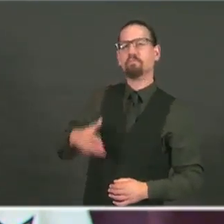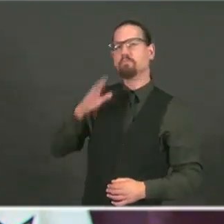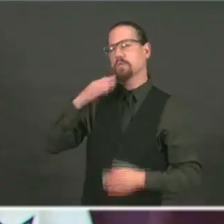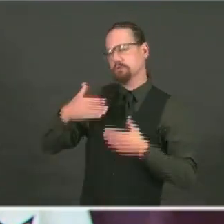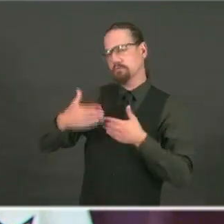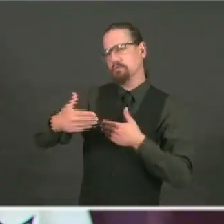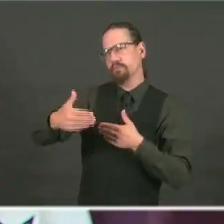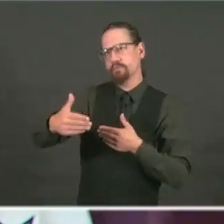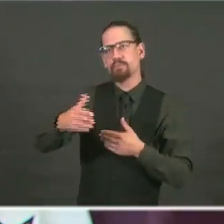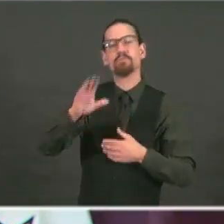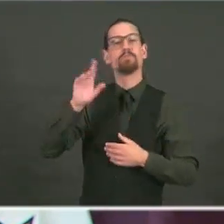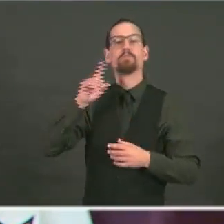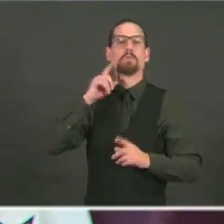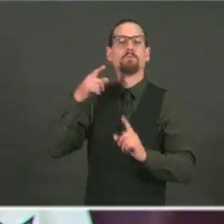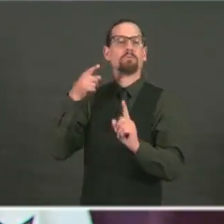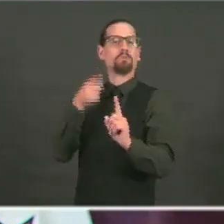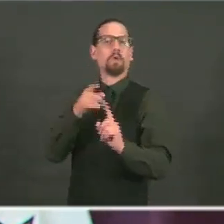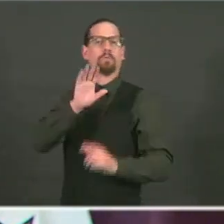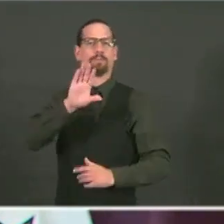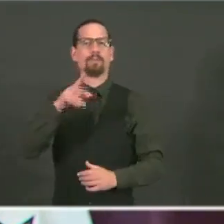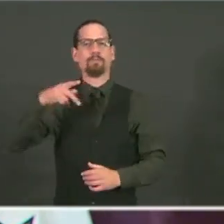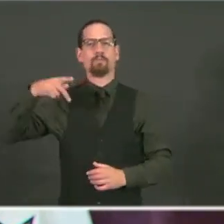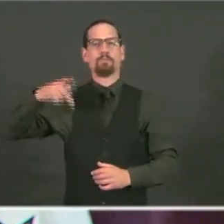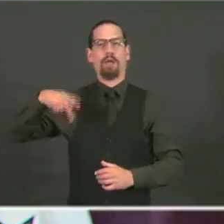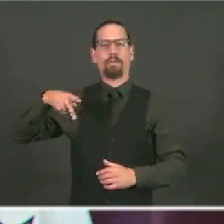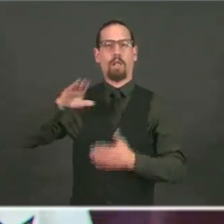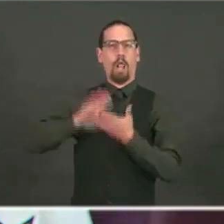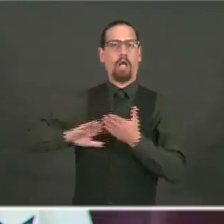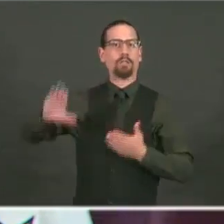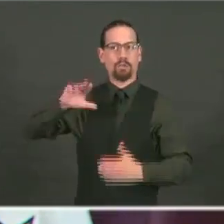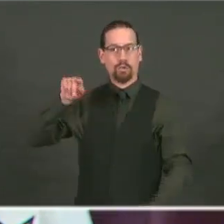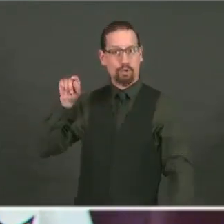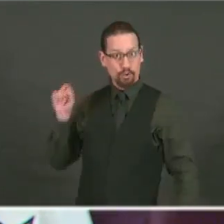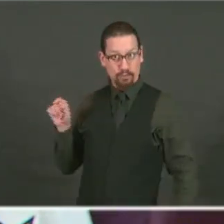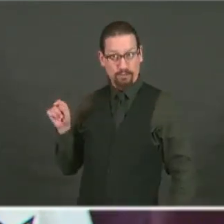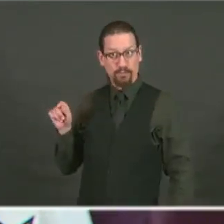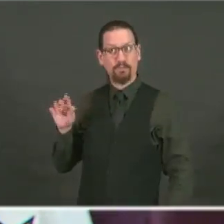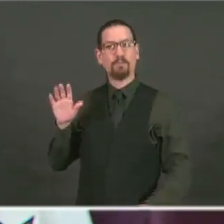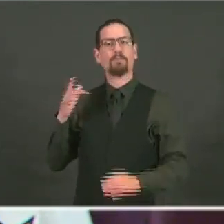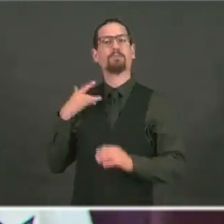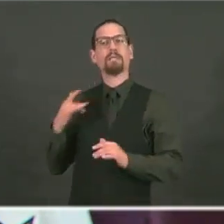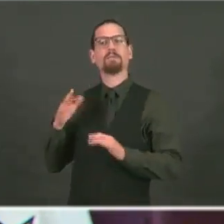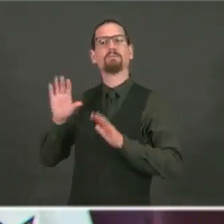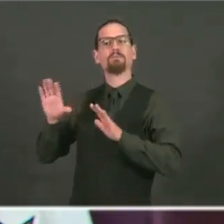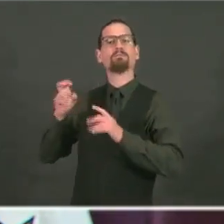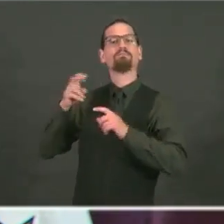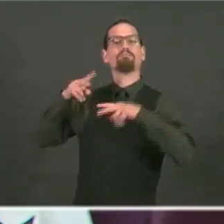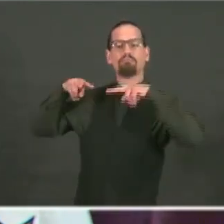ON. AT PROVIDENCE COLLEGE AS PART OF